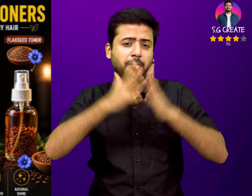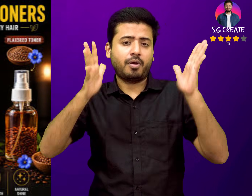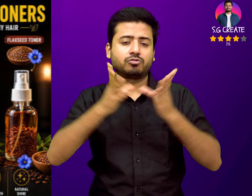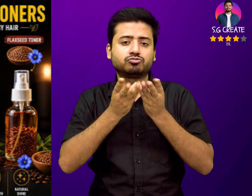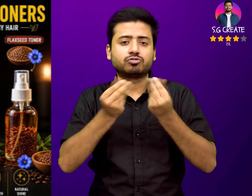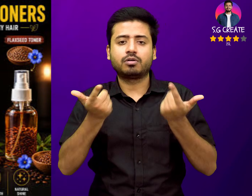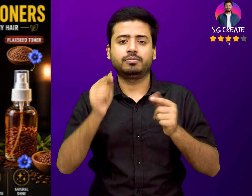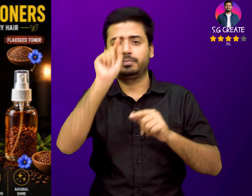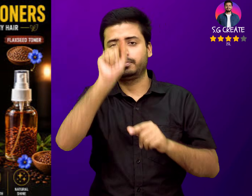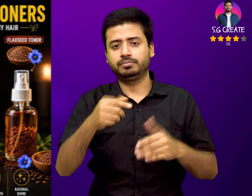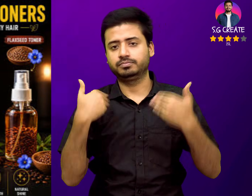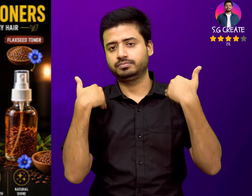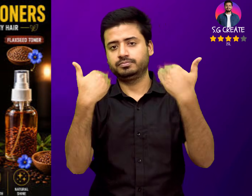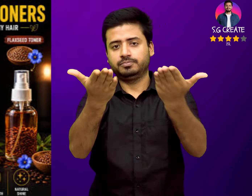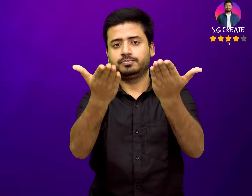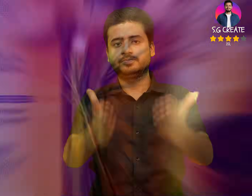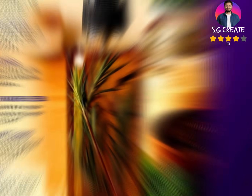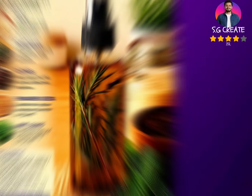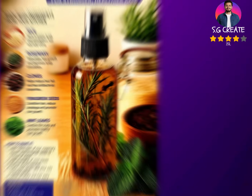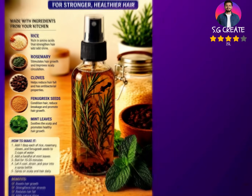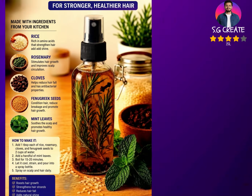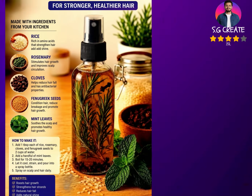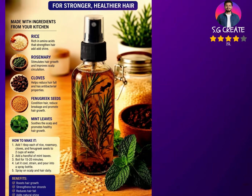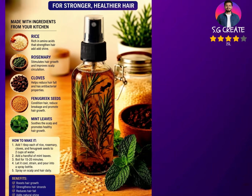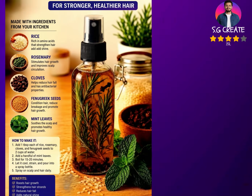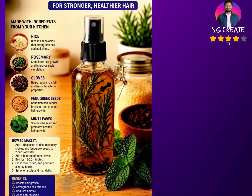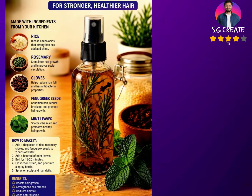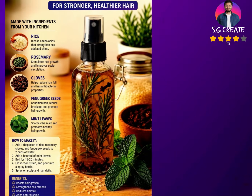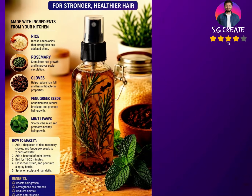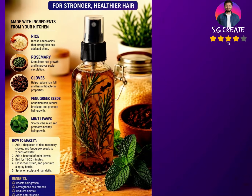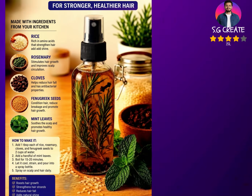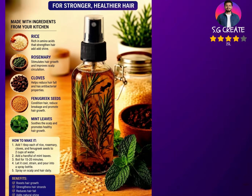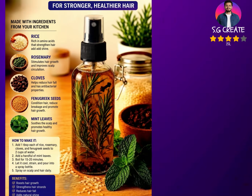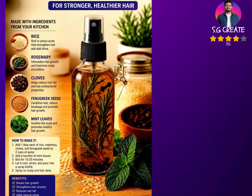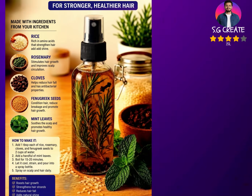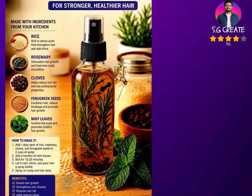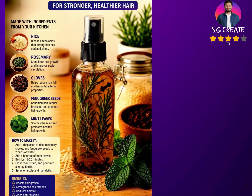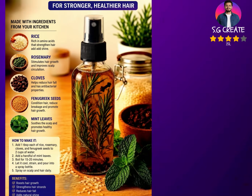applied and massaged into the scalp as per your instructions, it stimulates blood flow